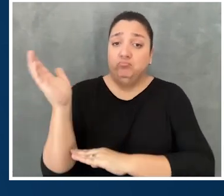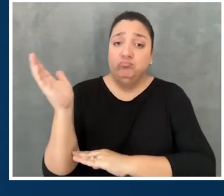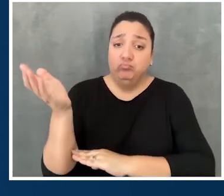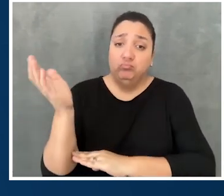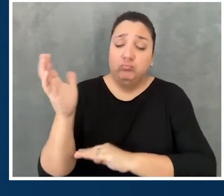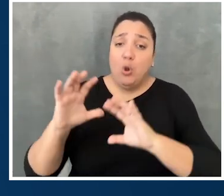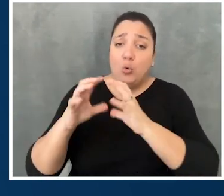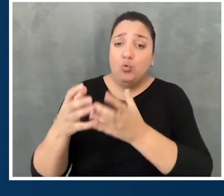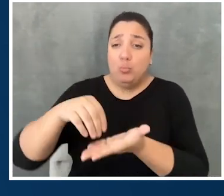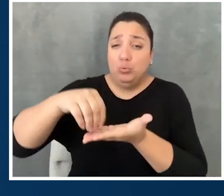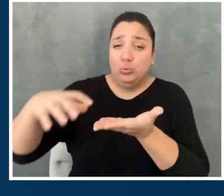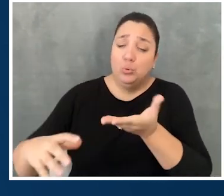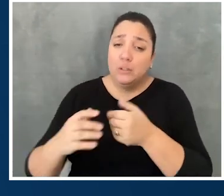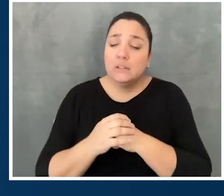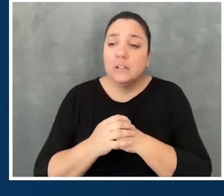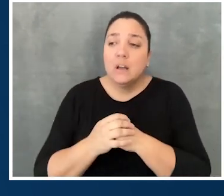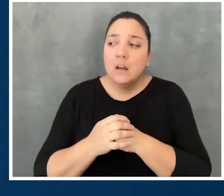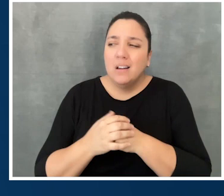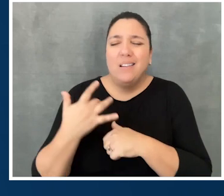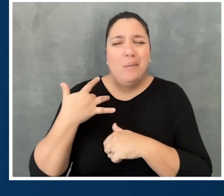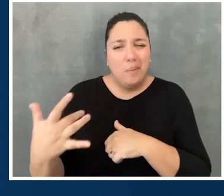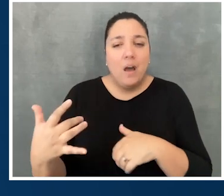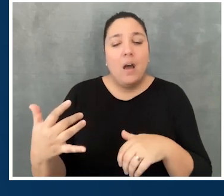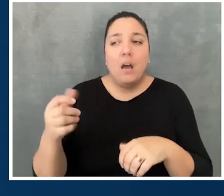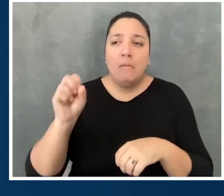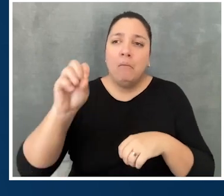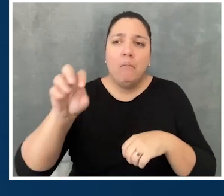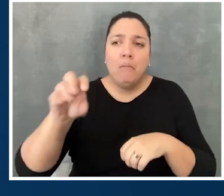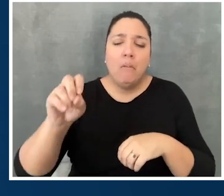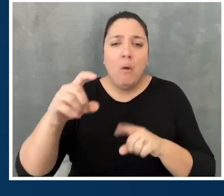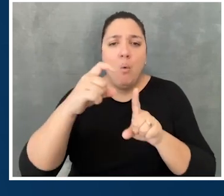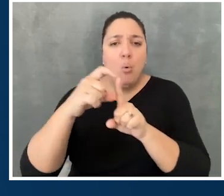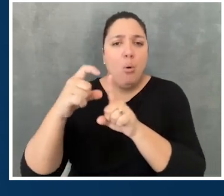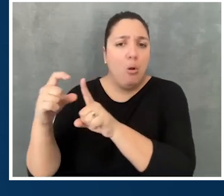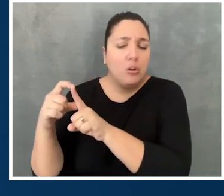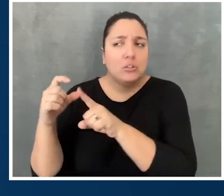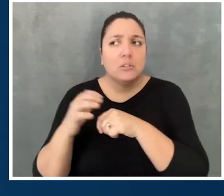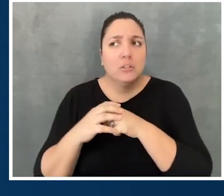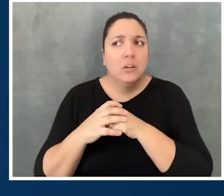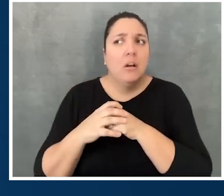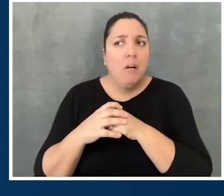and I used some of the terms that I feel like we often use and realized that there was a lot